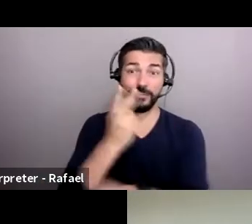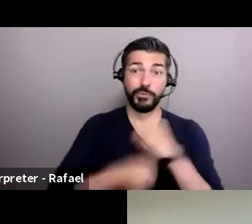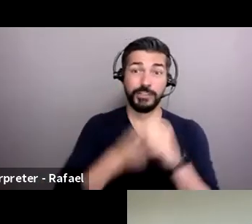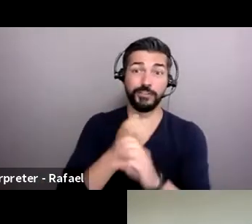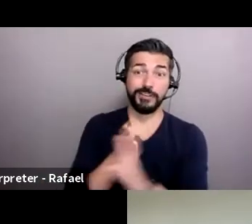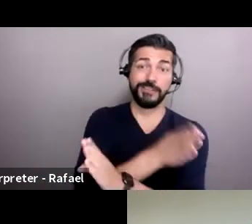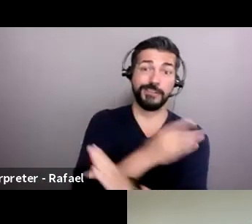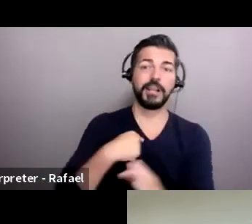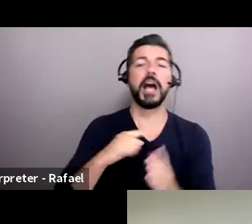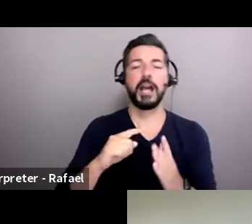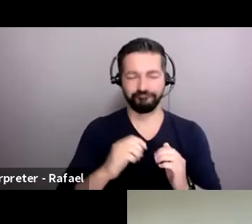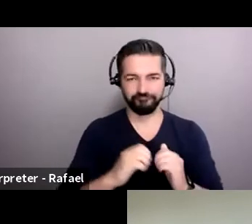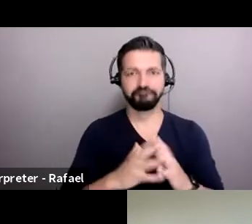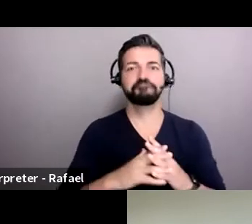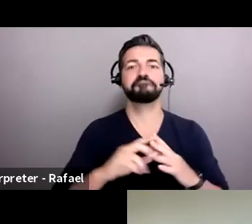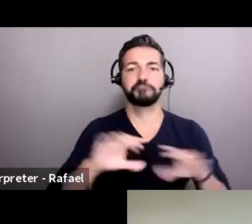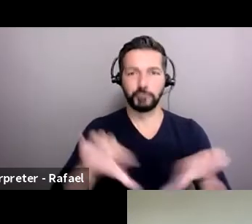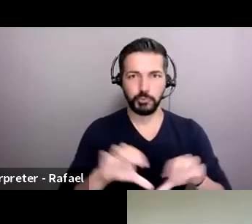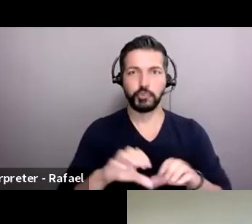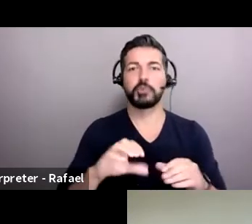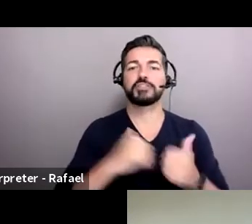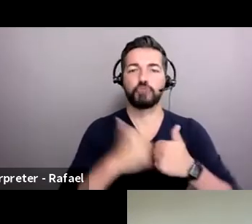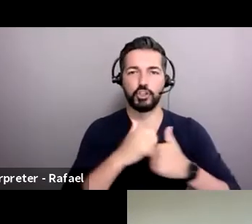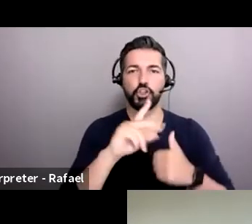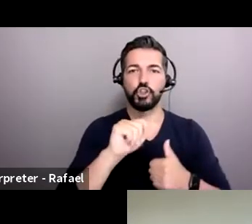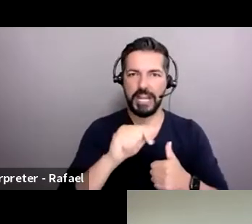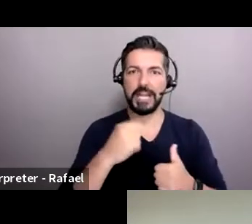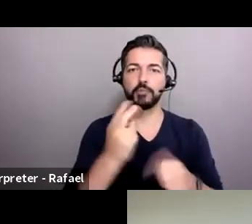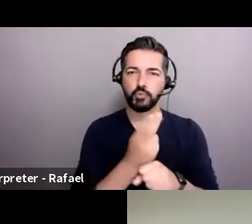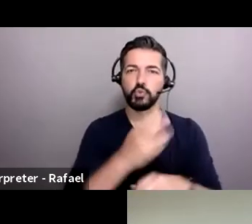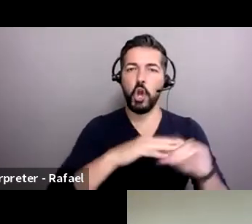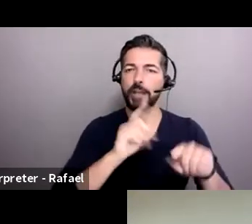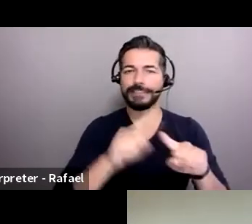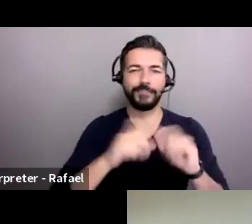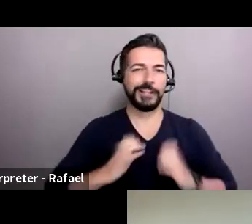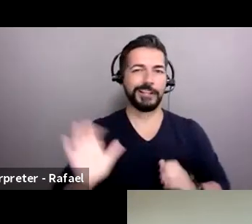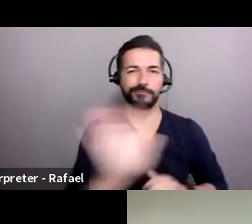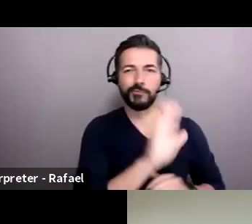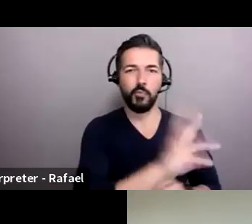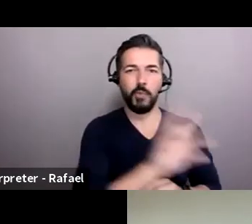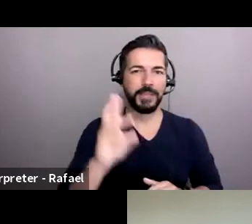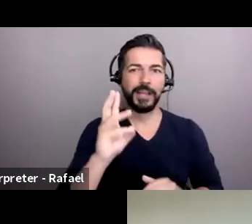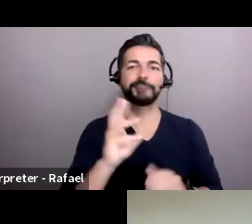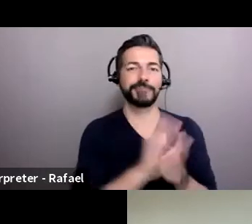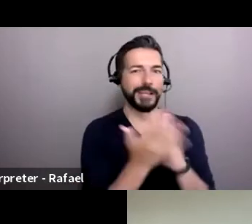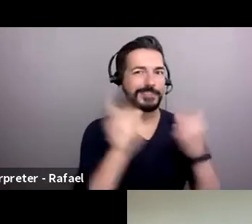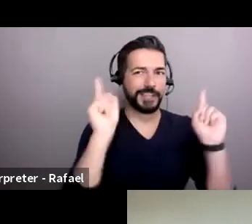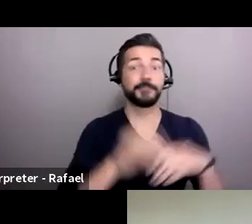structured data on client websites to great success. So thrilled to be with such a great panel today.